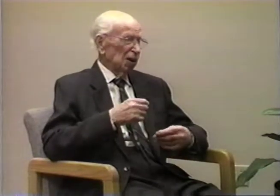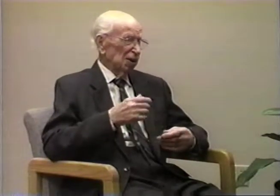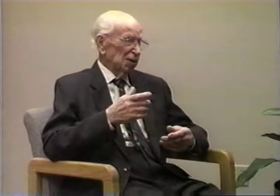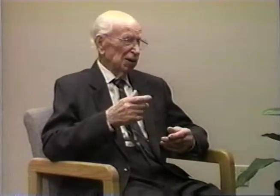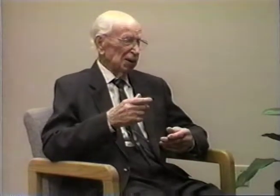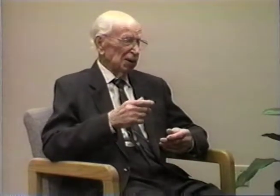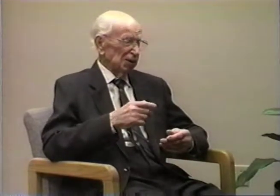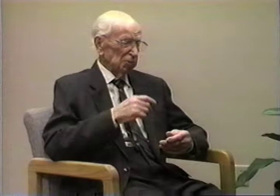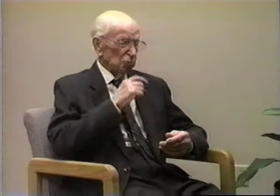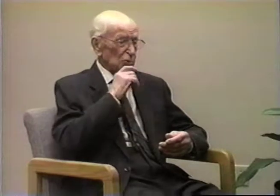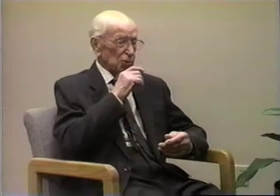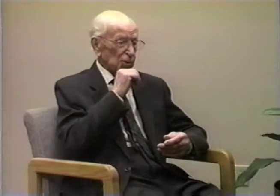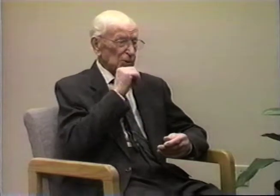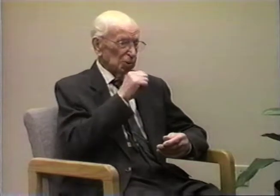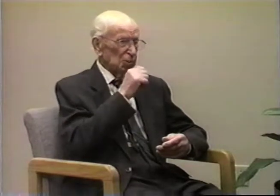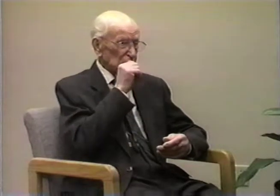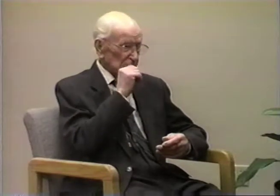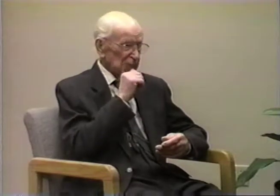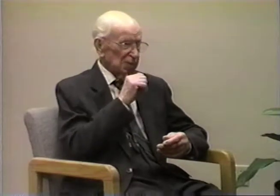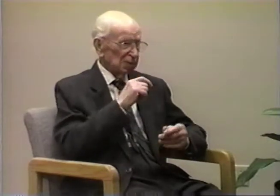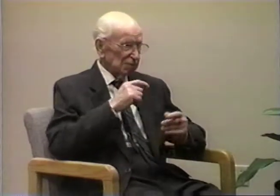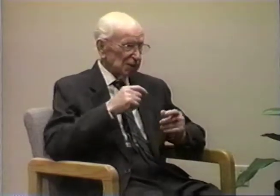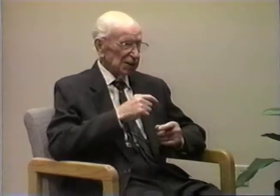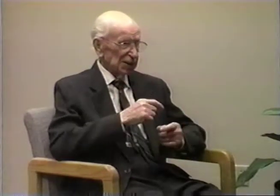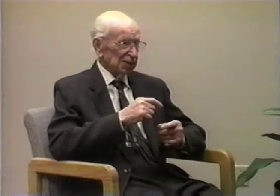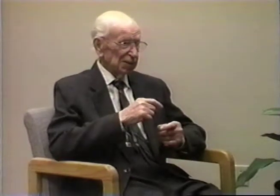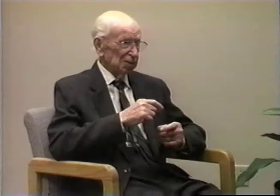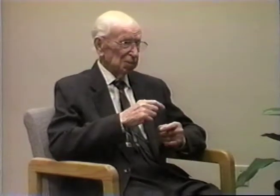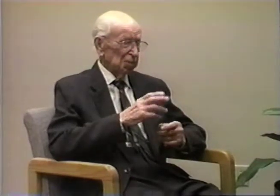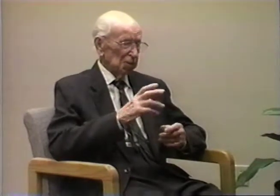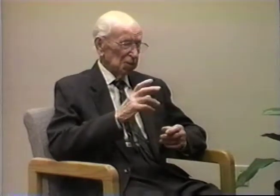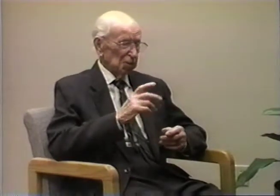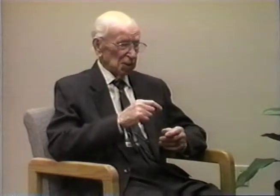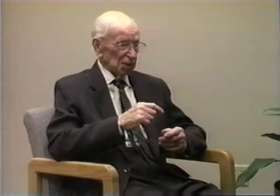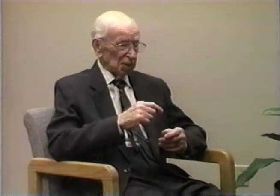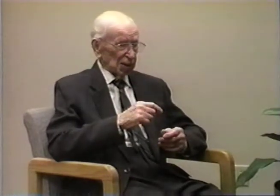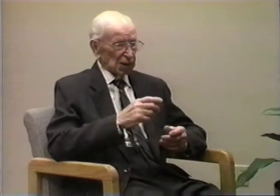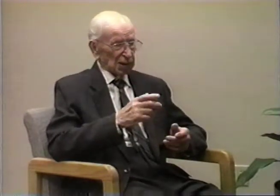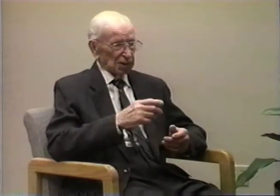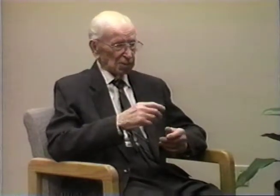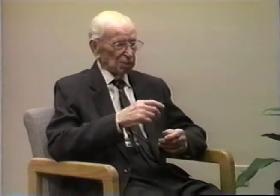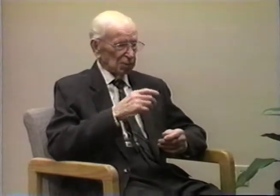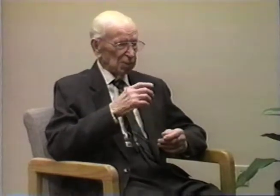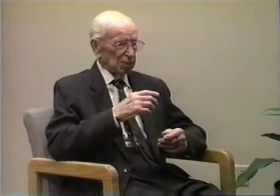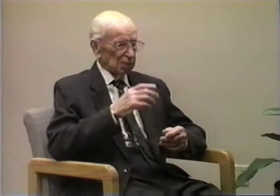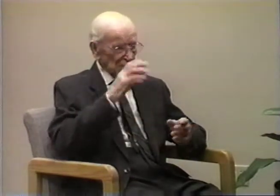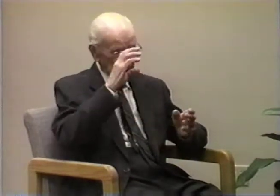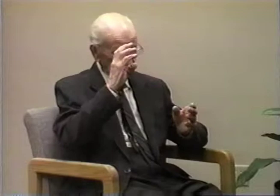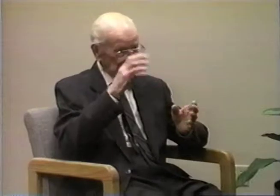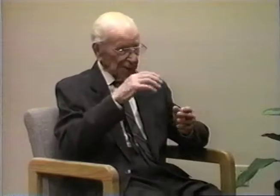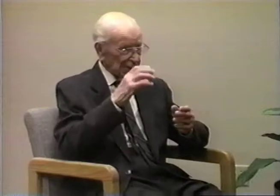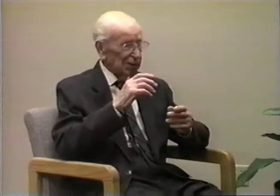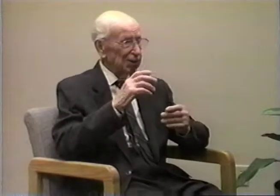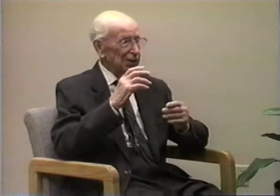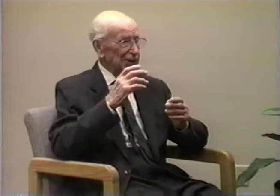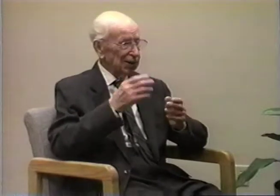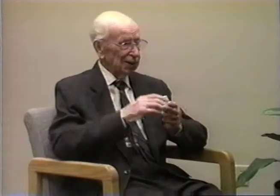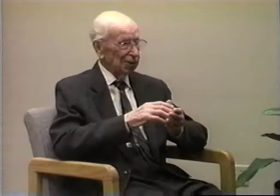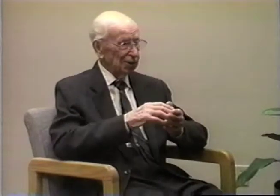Well, I accepted my deafness. I had not suffered, or had any pain.